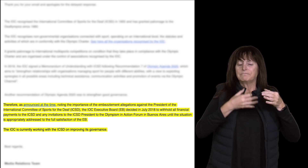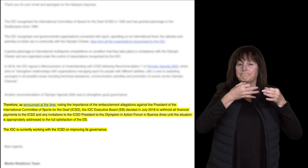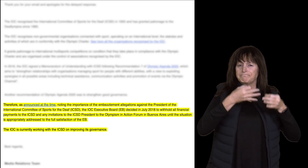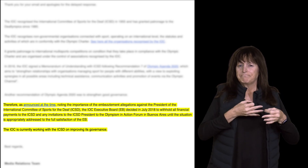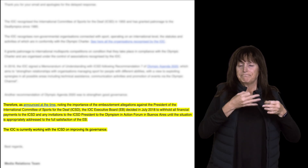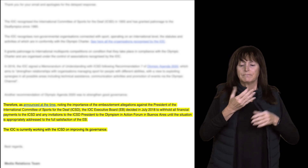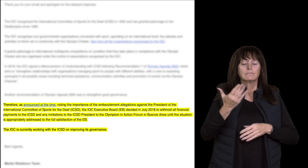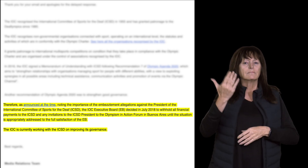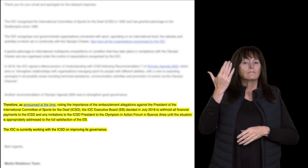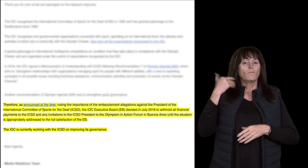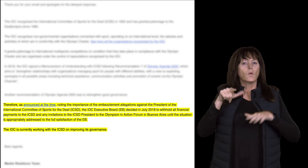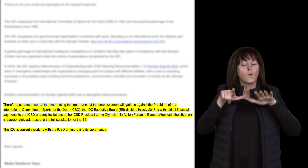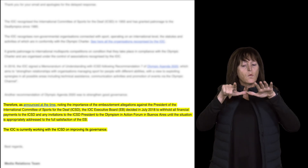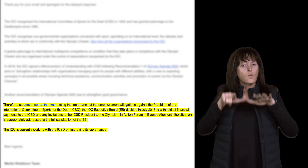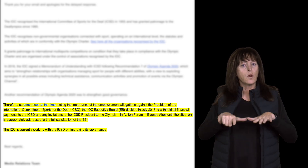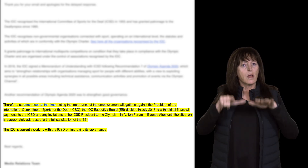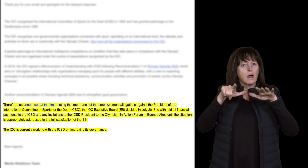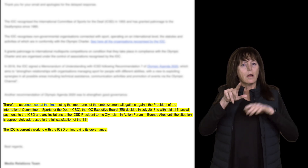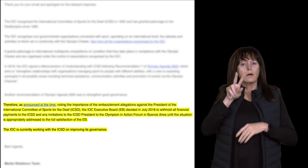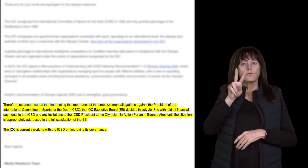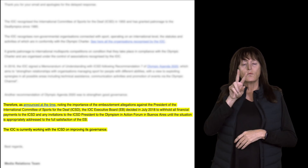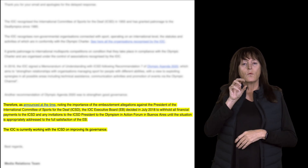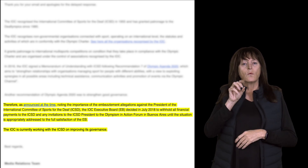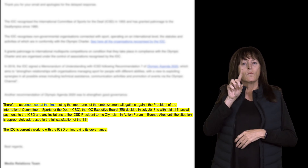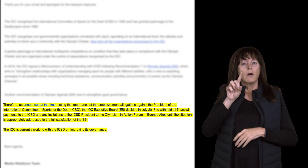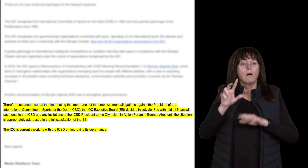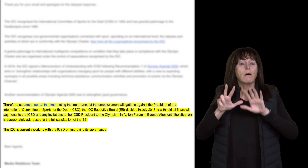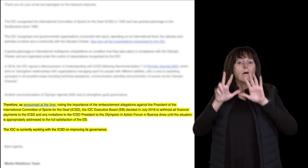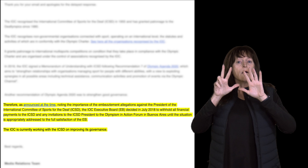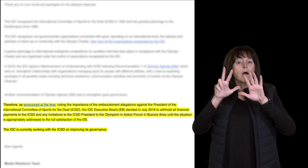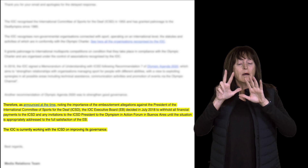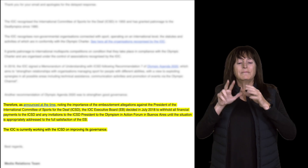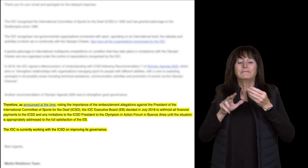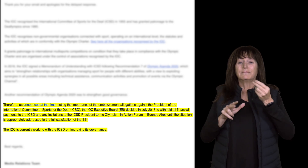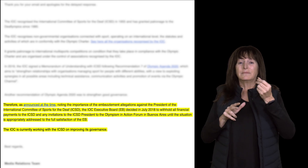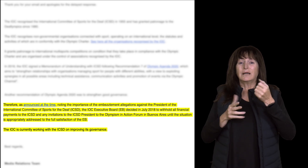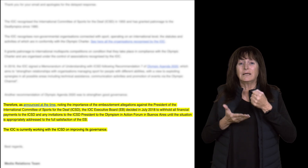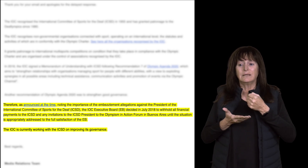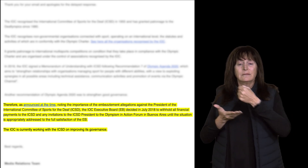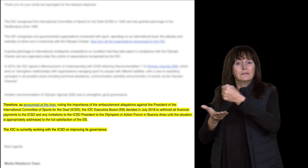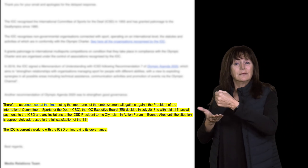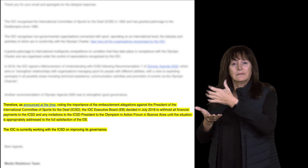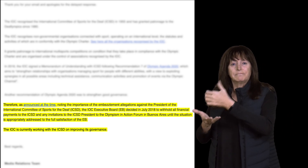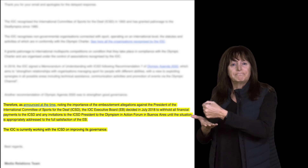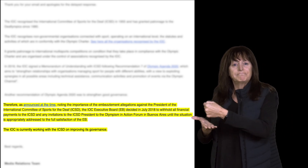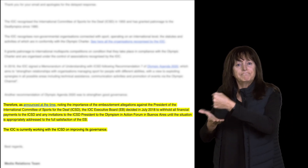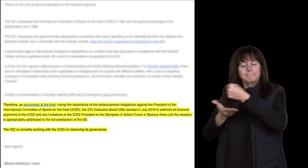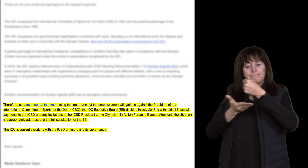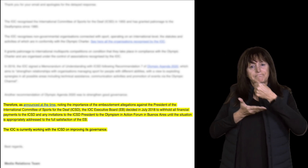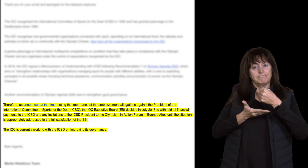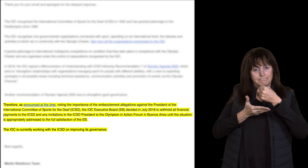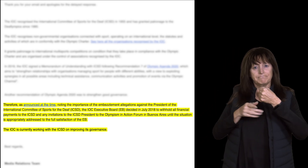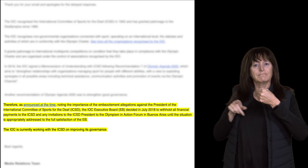decided in July 2018 to withhold all financial payments